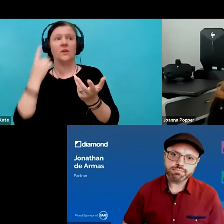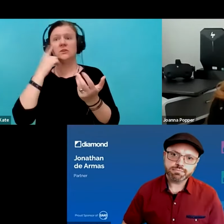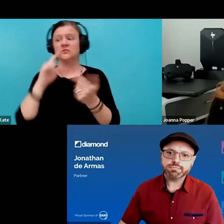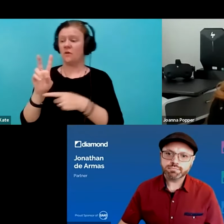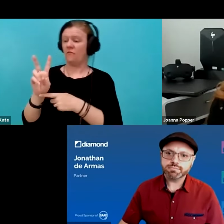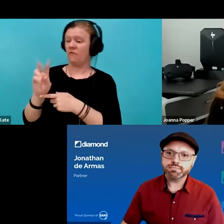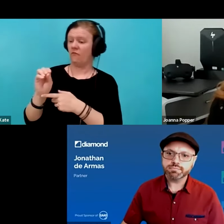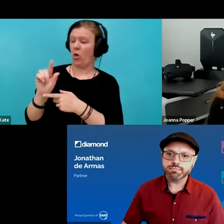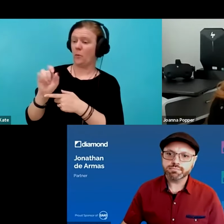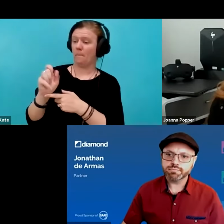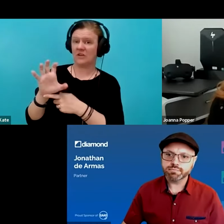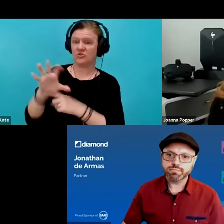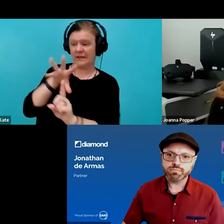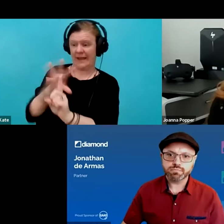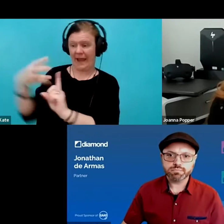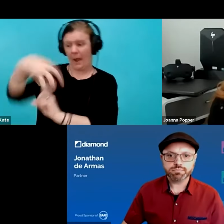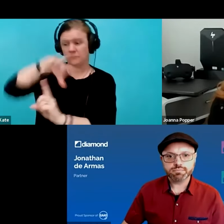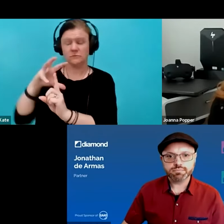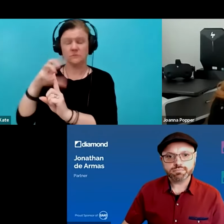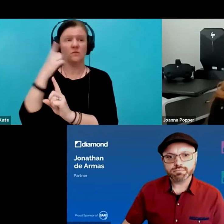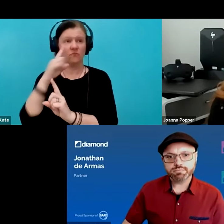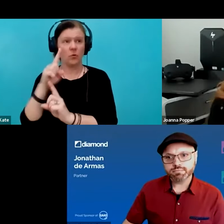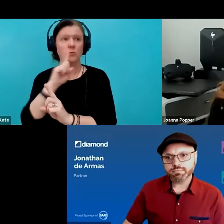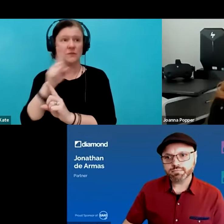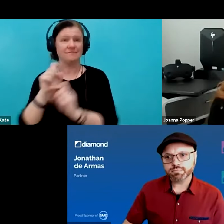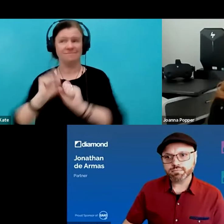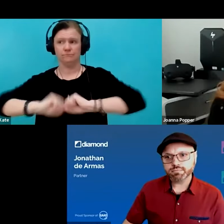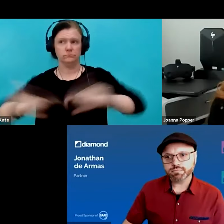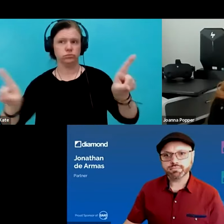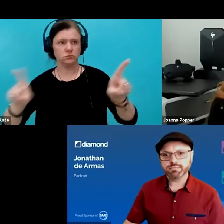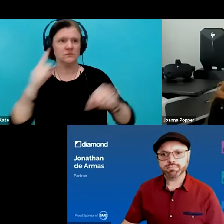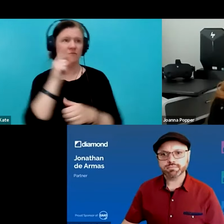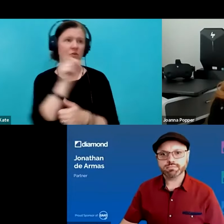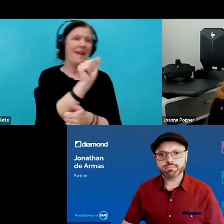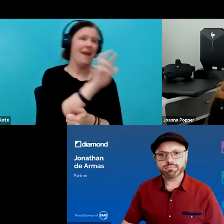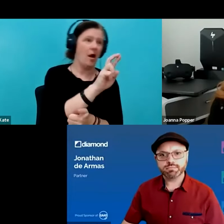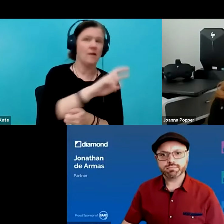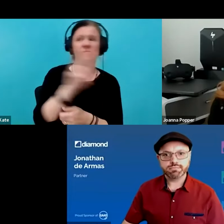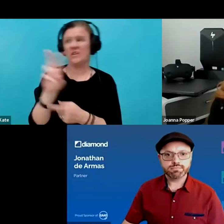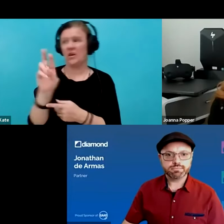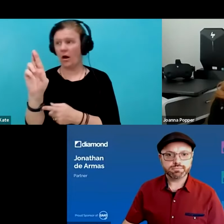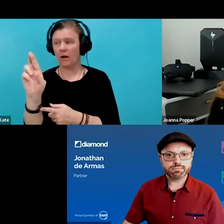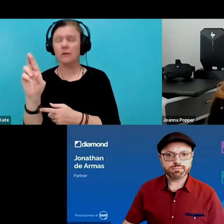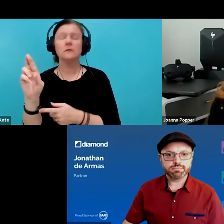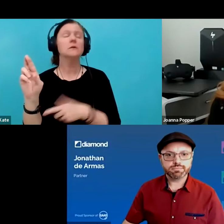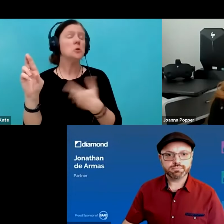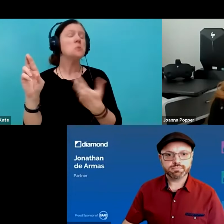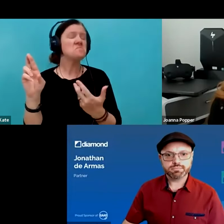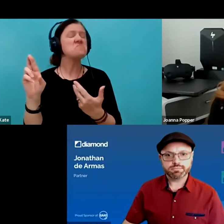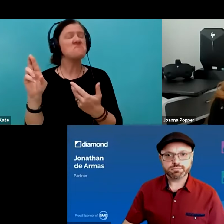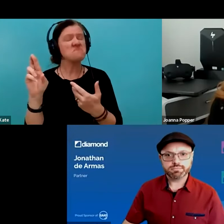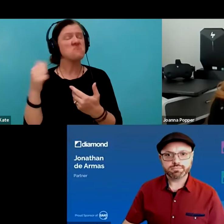what are more common methods of distribution like augmented and virtual reality. You know, we've done a number of productions, now this month is using